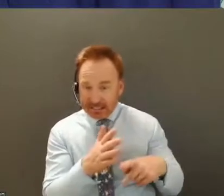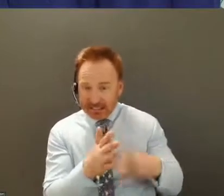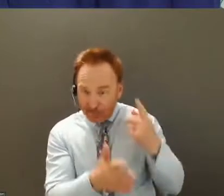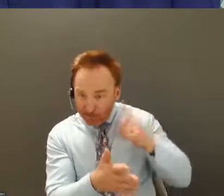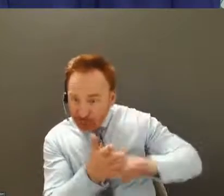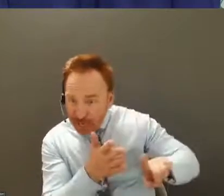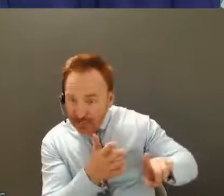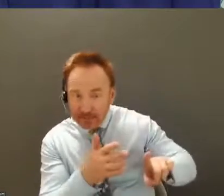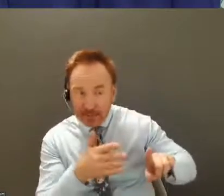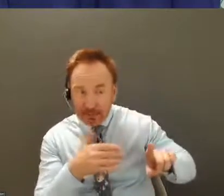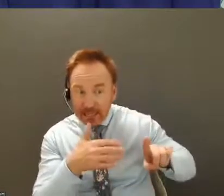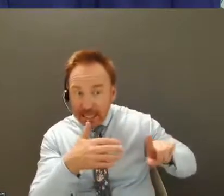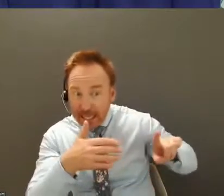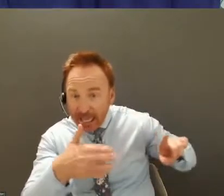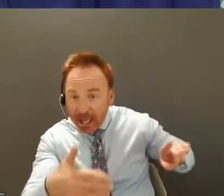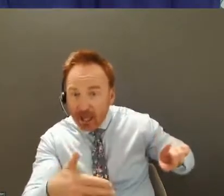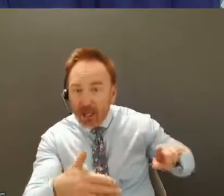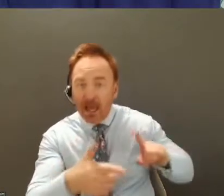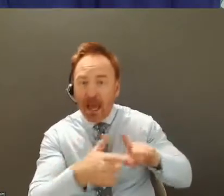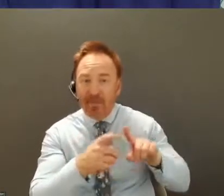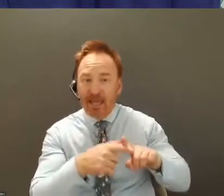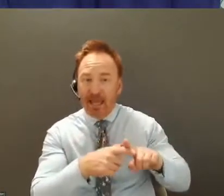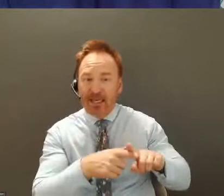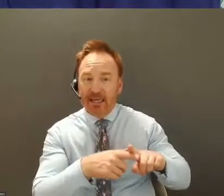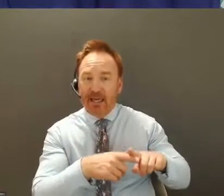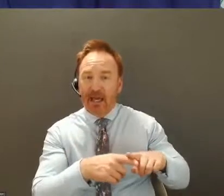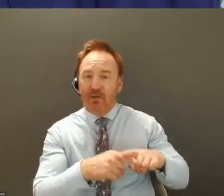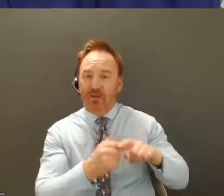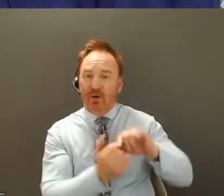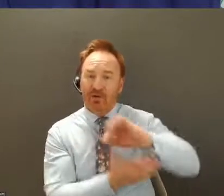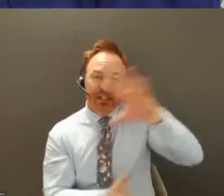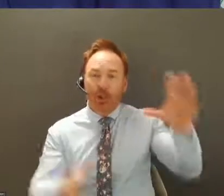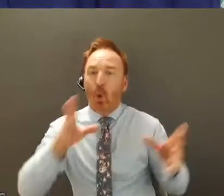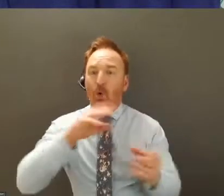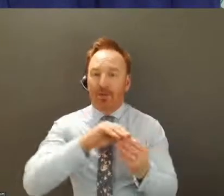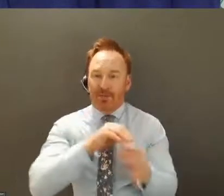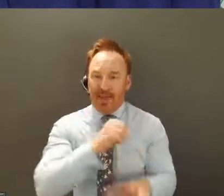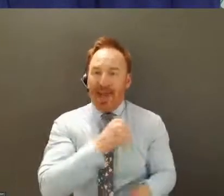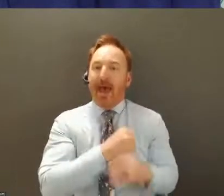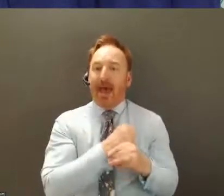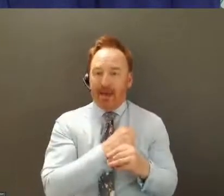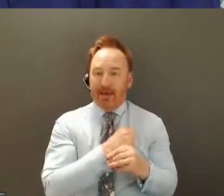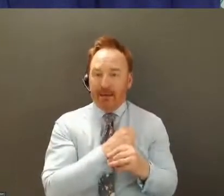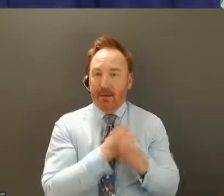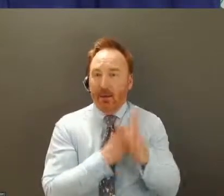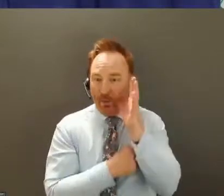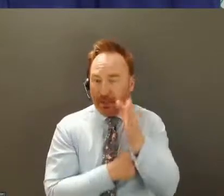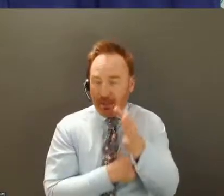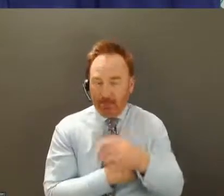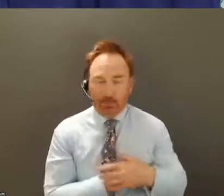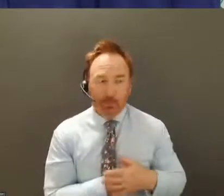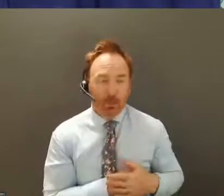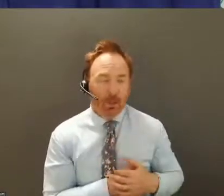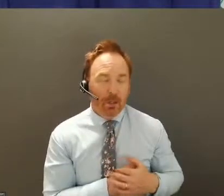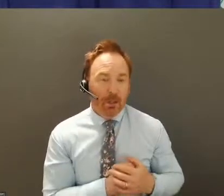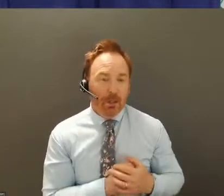health updates are followed in